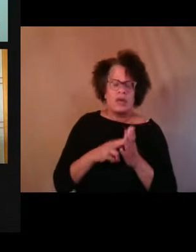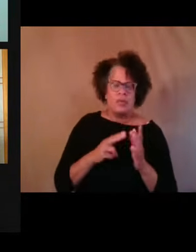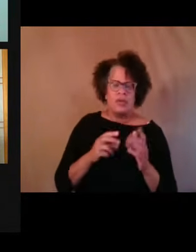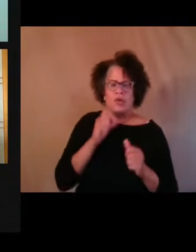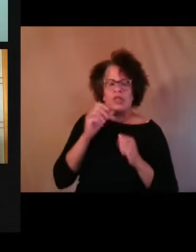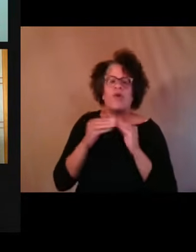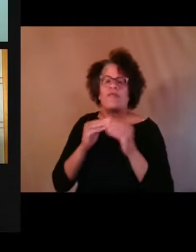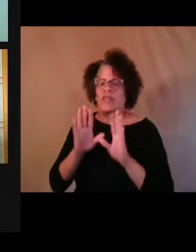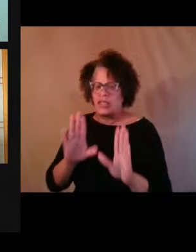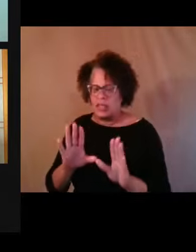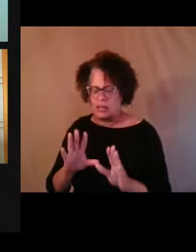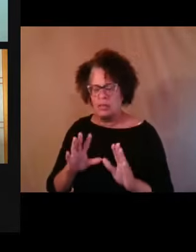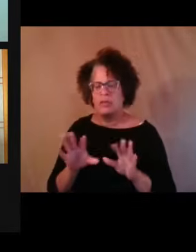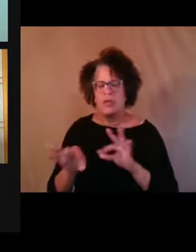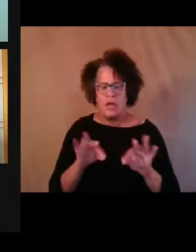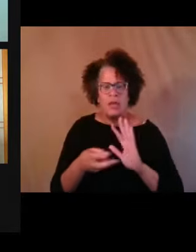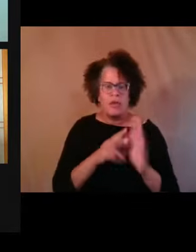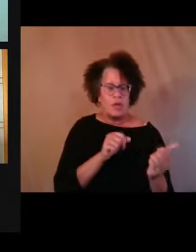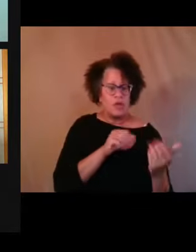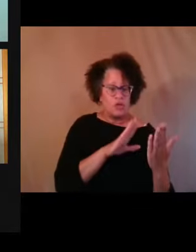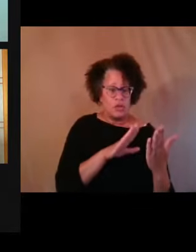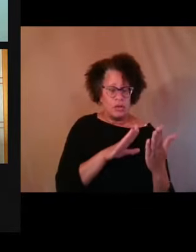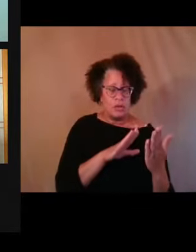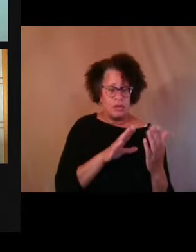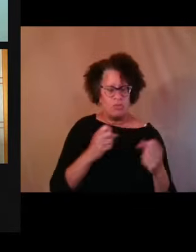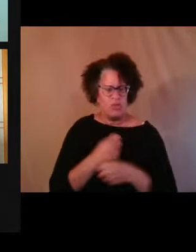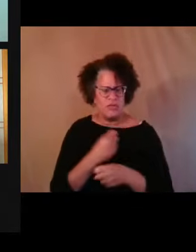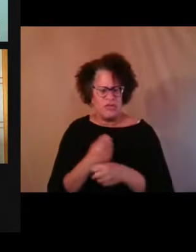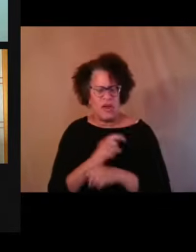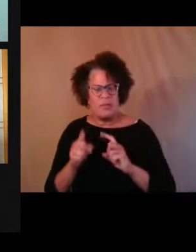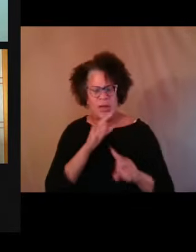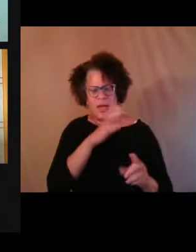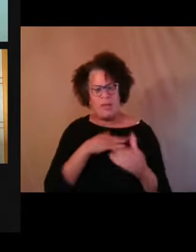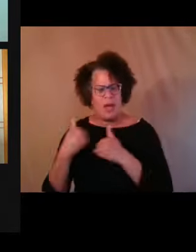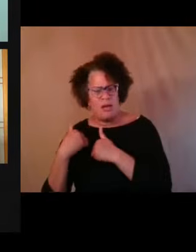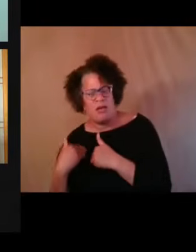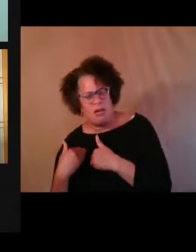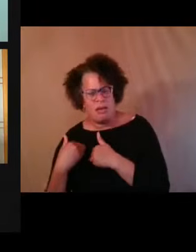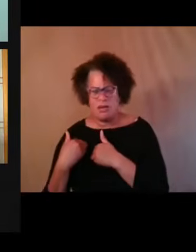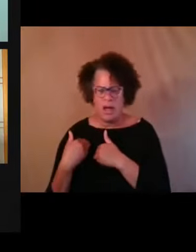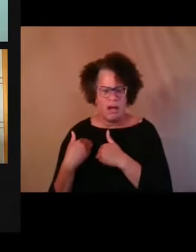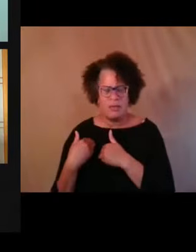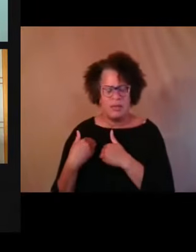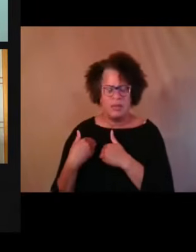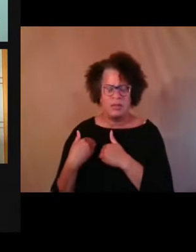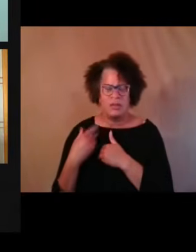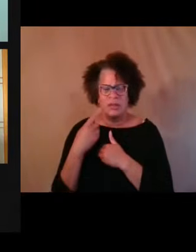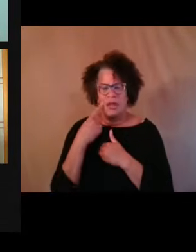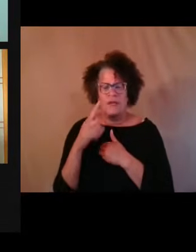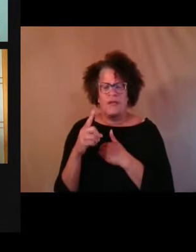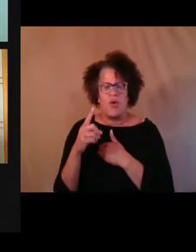what I mean is that we can address it and we can fight, but it's not our job to put the bandaid over it.